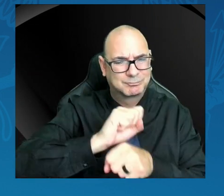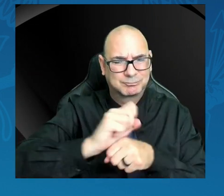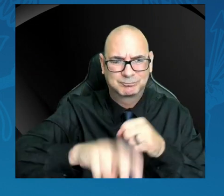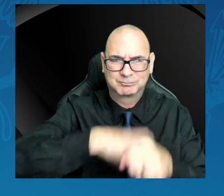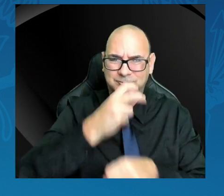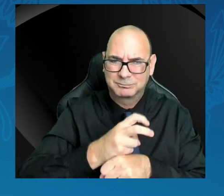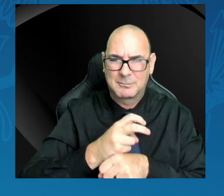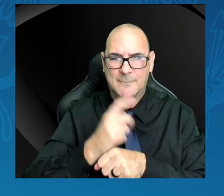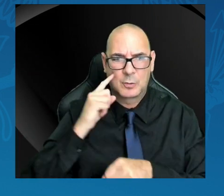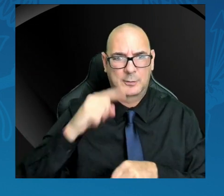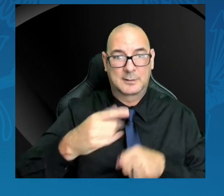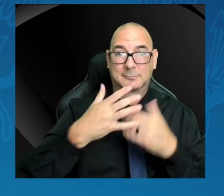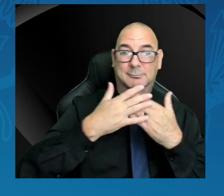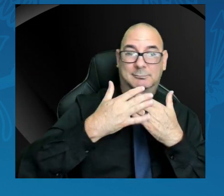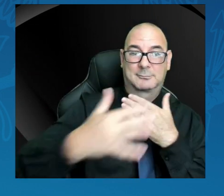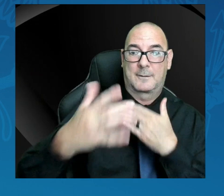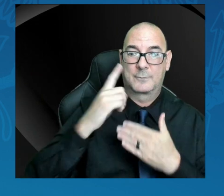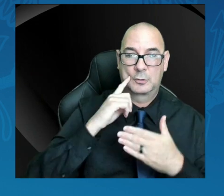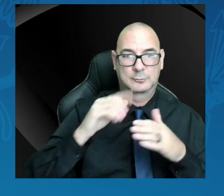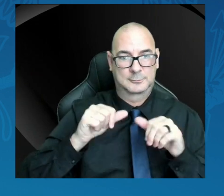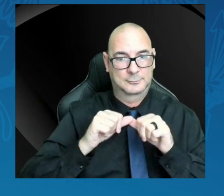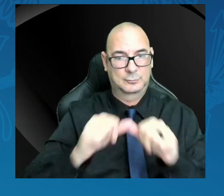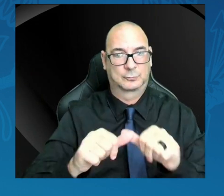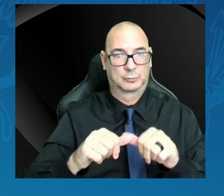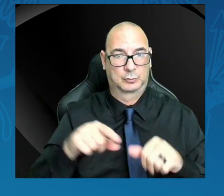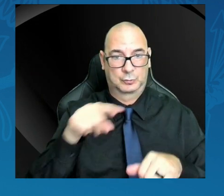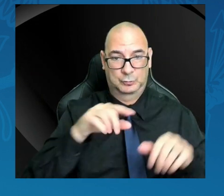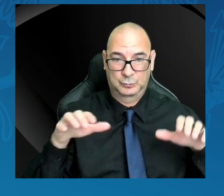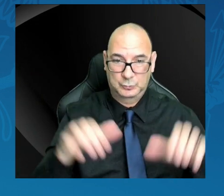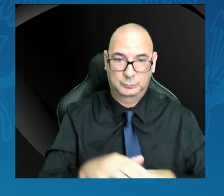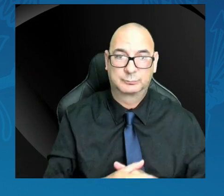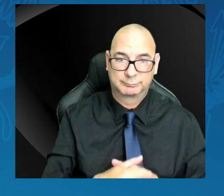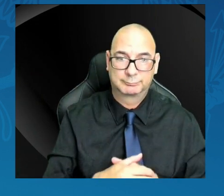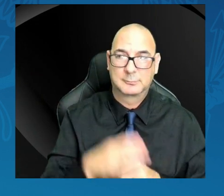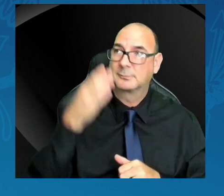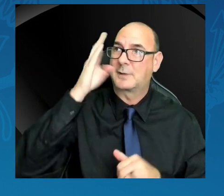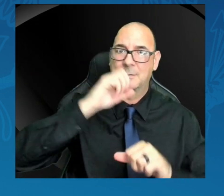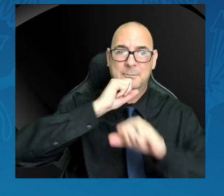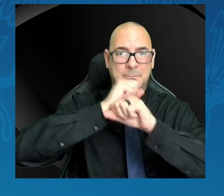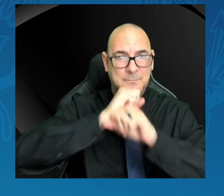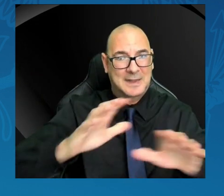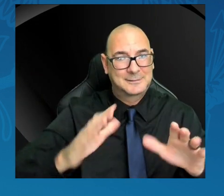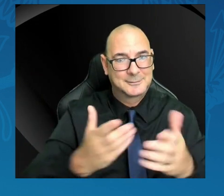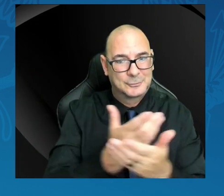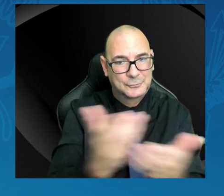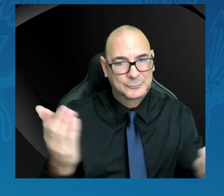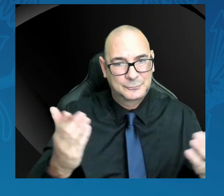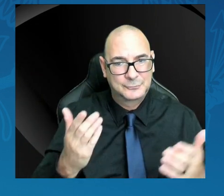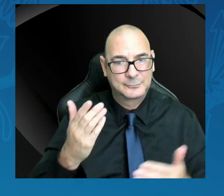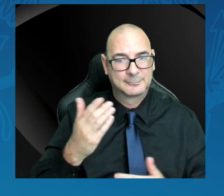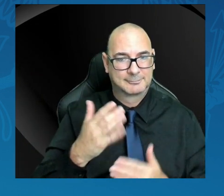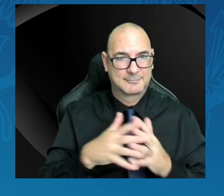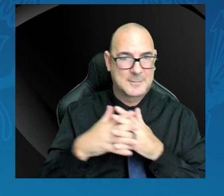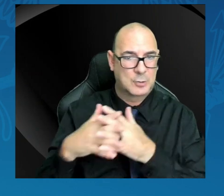May God bless you and may God bless America. Thank you all.